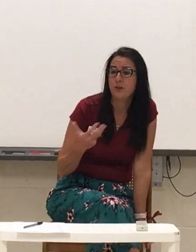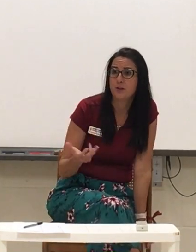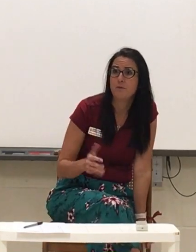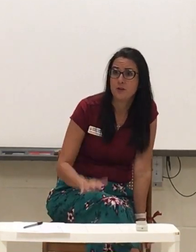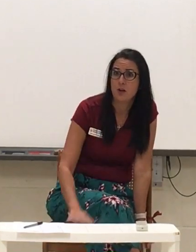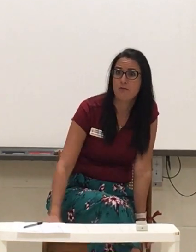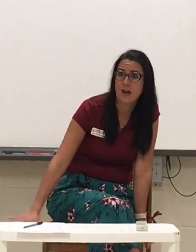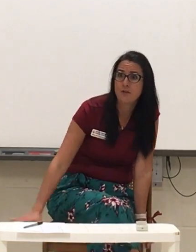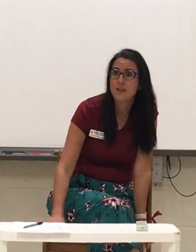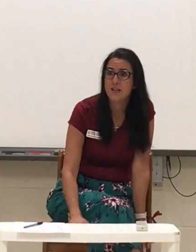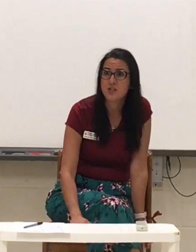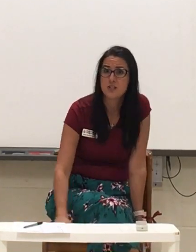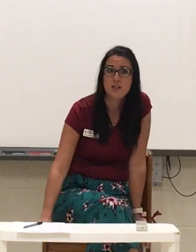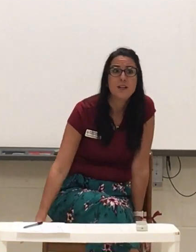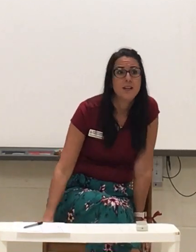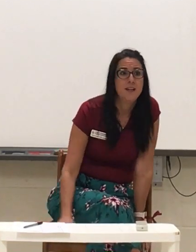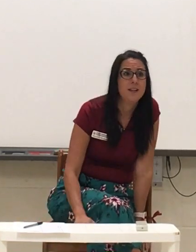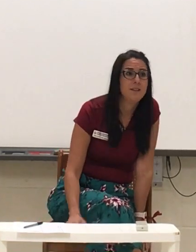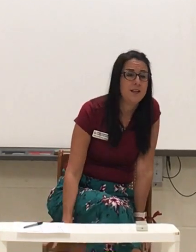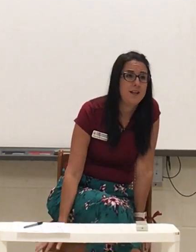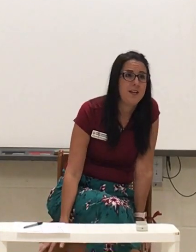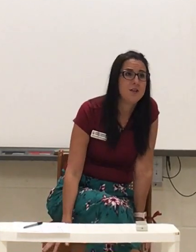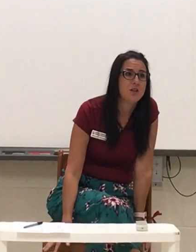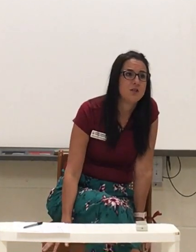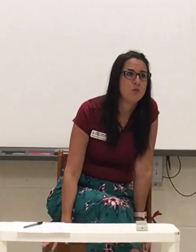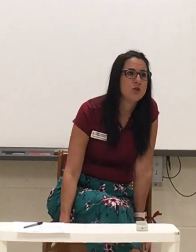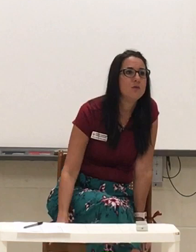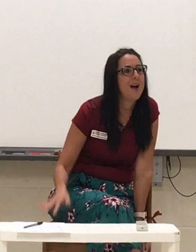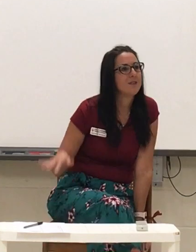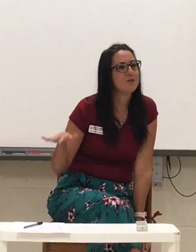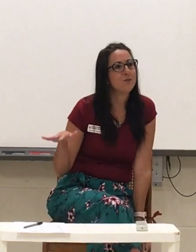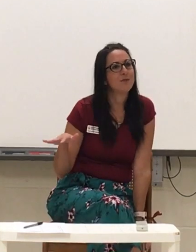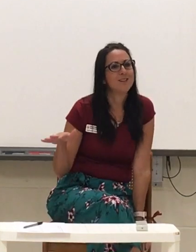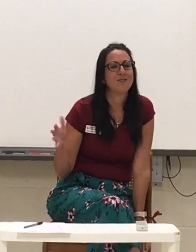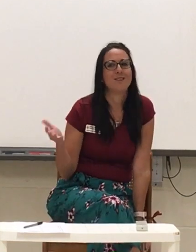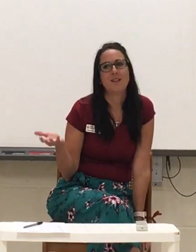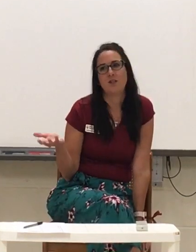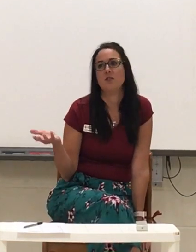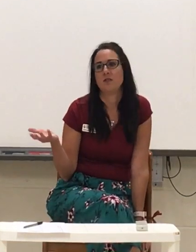good you know foundation in English once you got in school I started teaching you